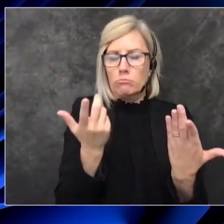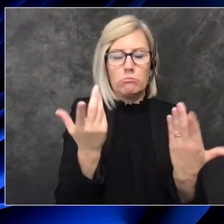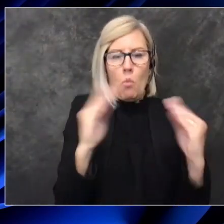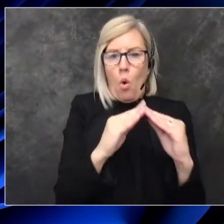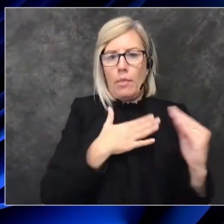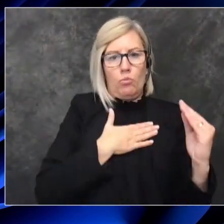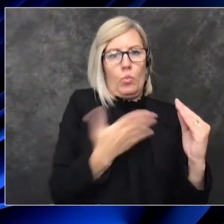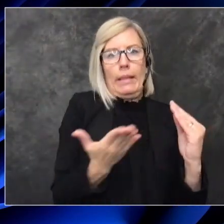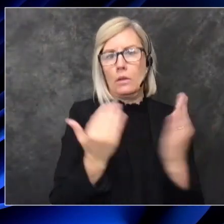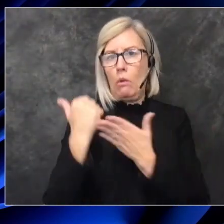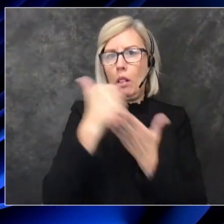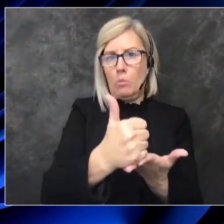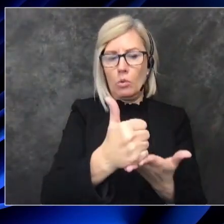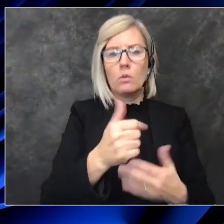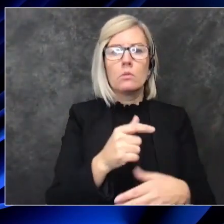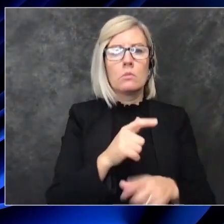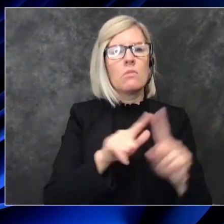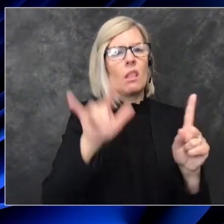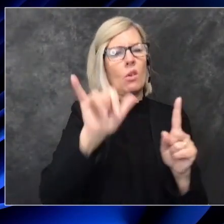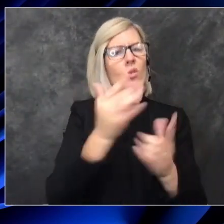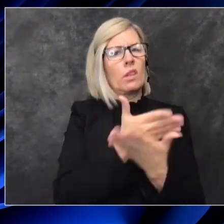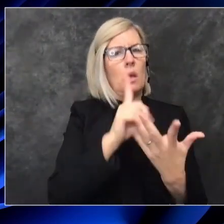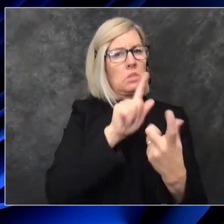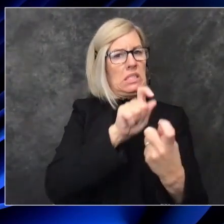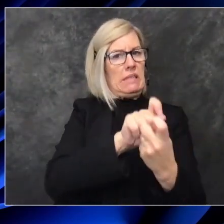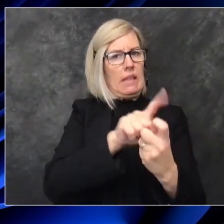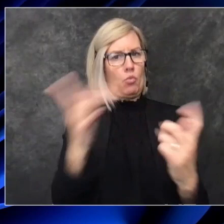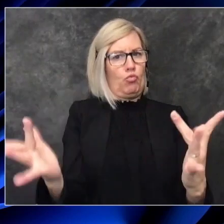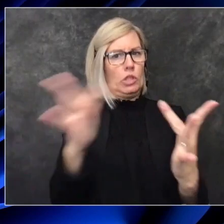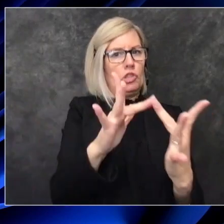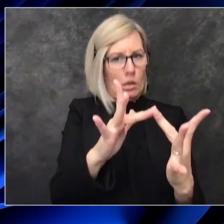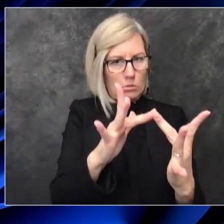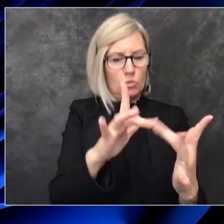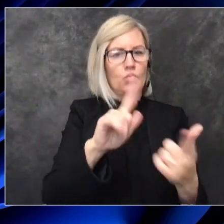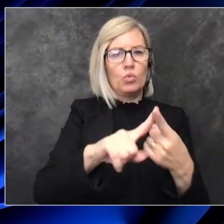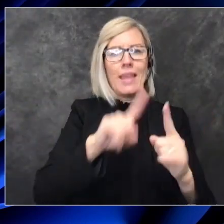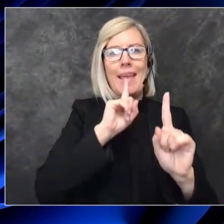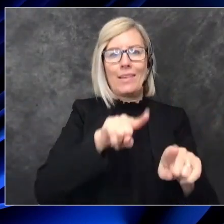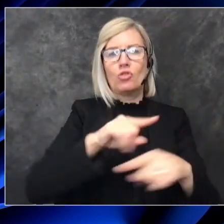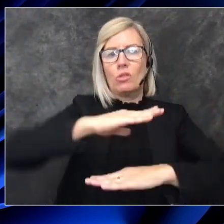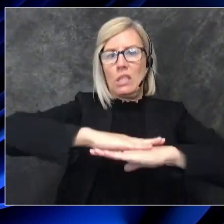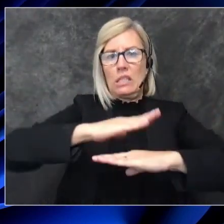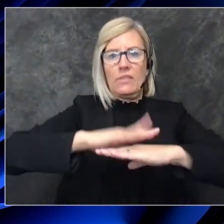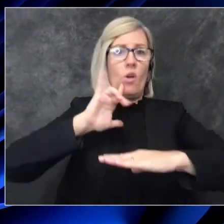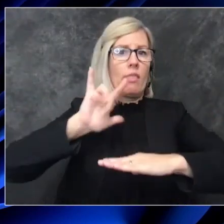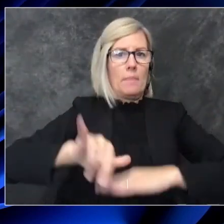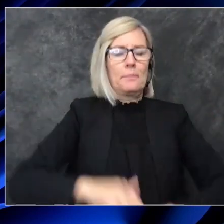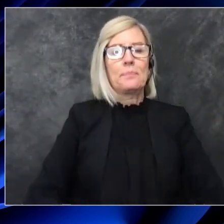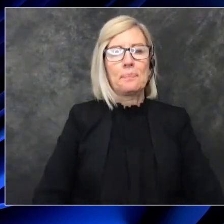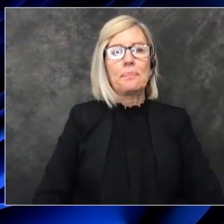But those are things I would reach out specifically to the disability answer desk for. Thank you, uh, I want to jump and